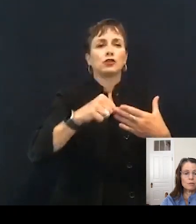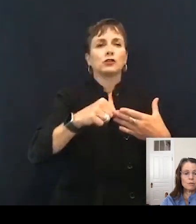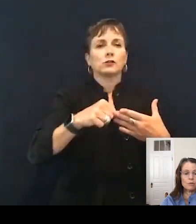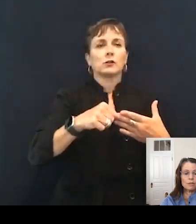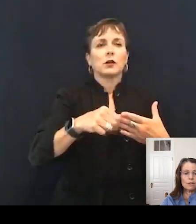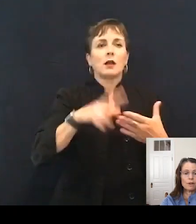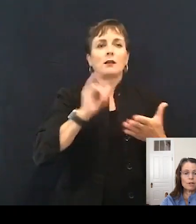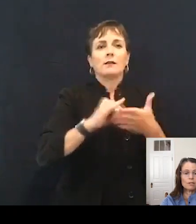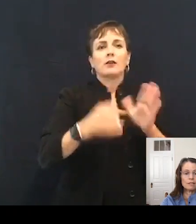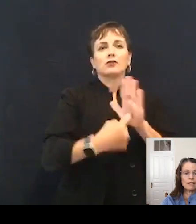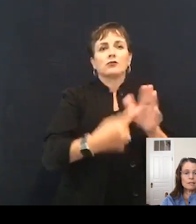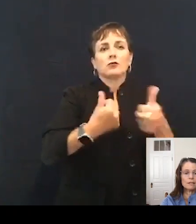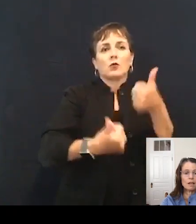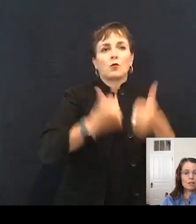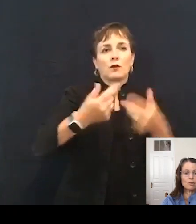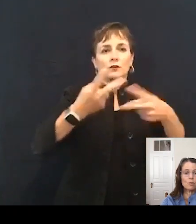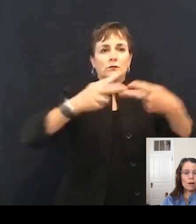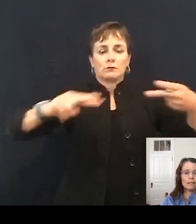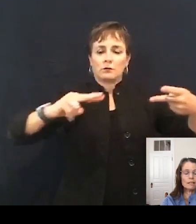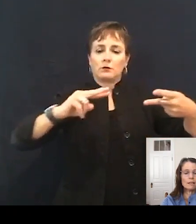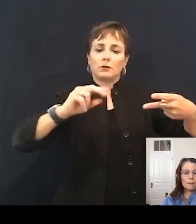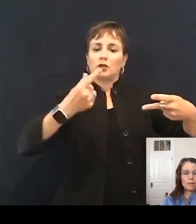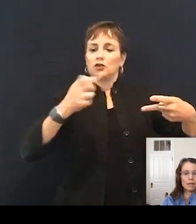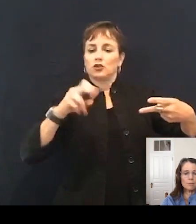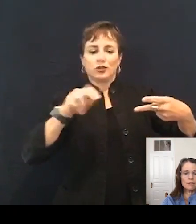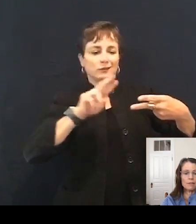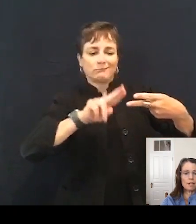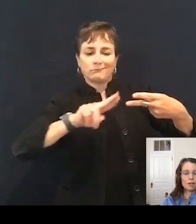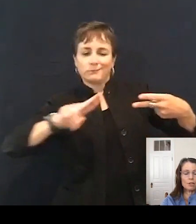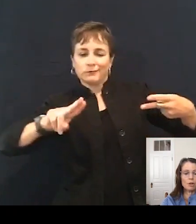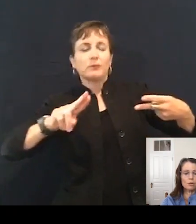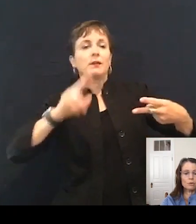Today, there are six USH1